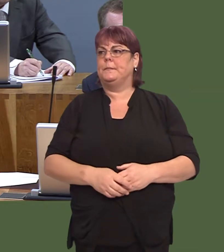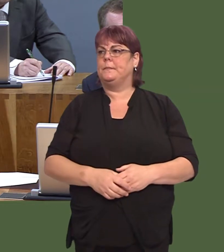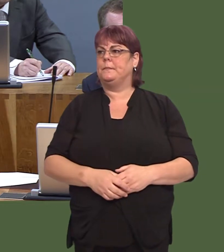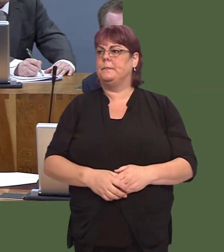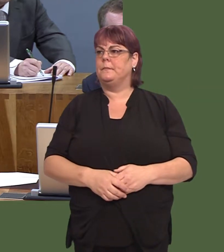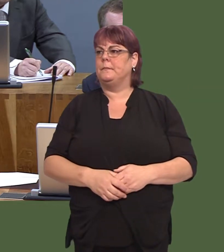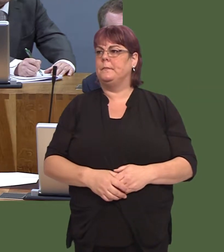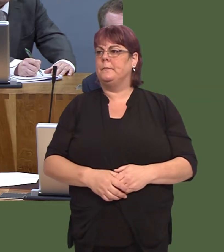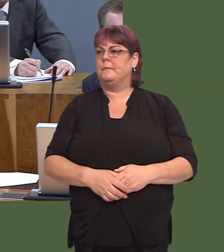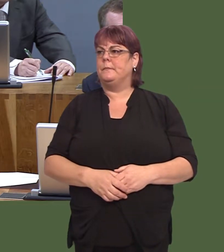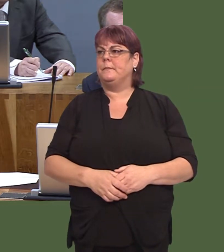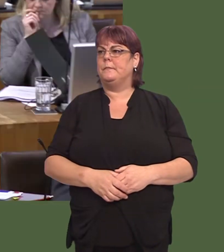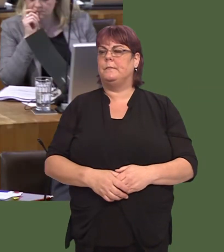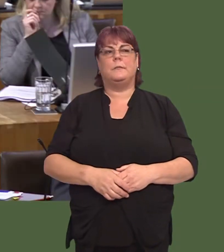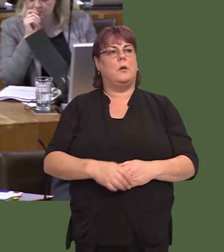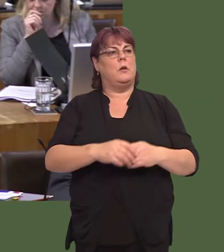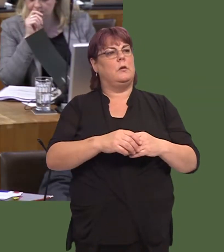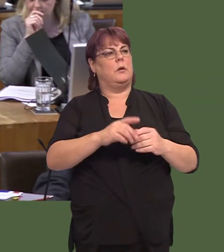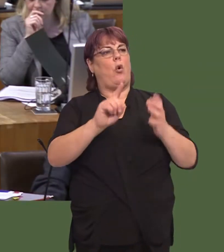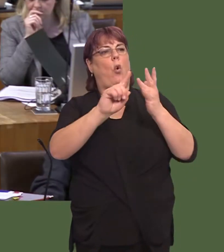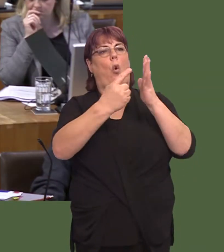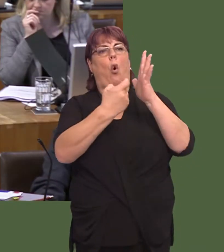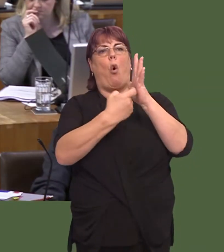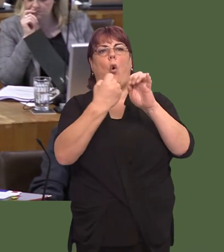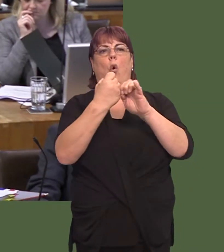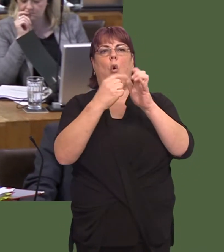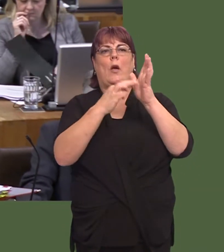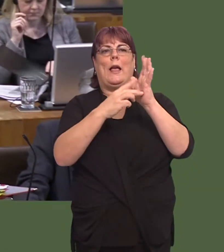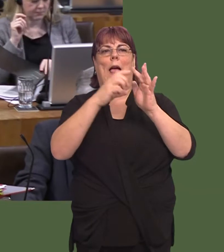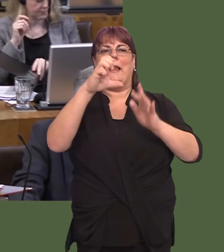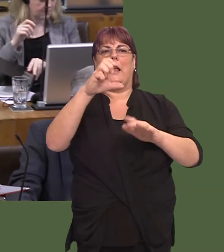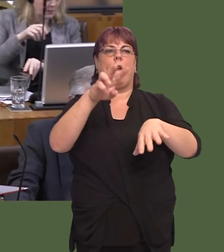cultivation of organic vegetables. So, this is something that has been around for some time, but, of course, the subsidy